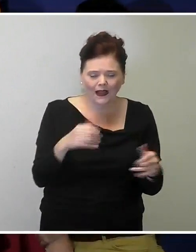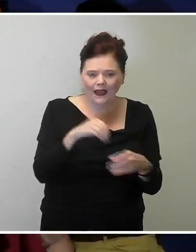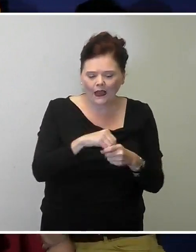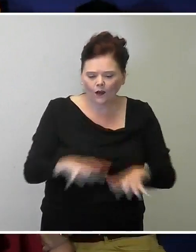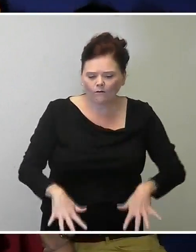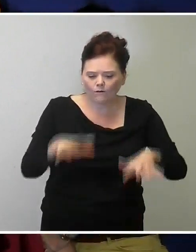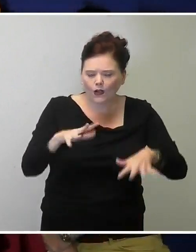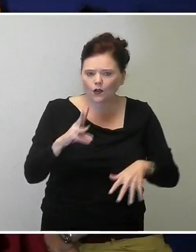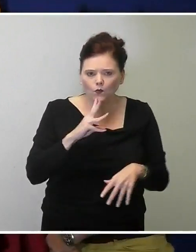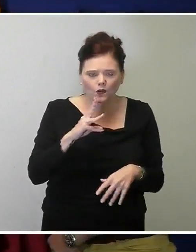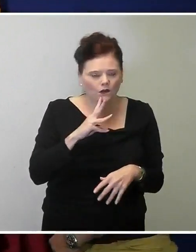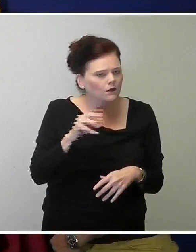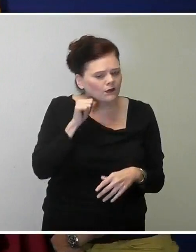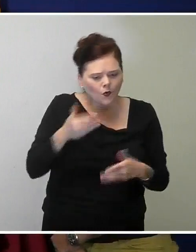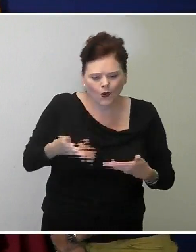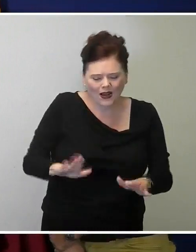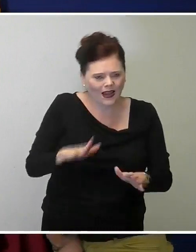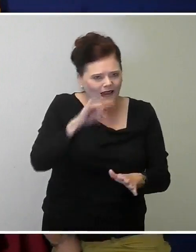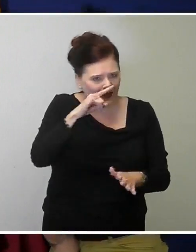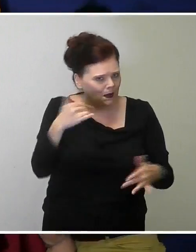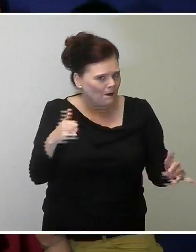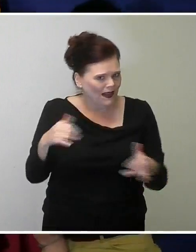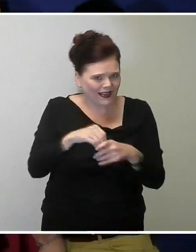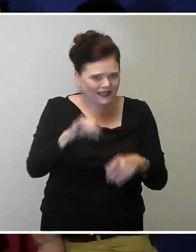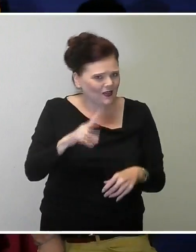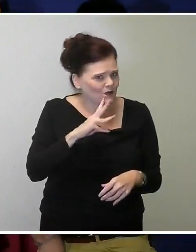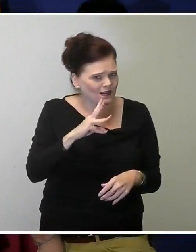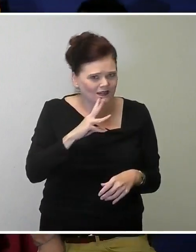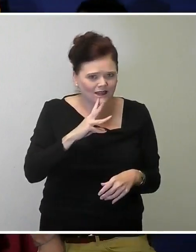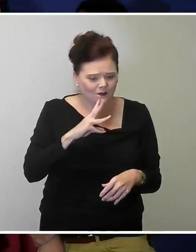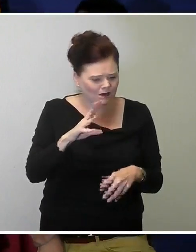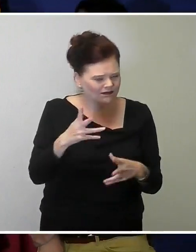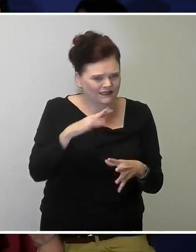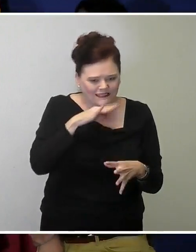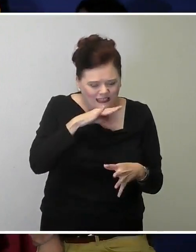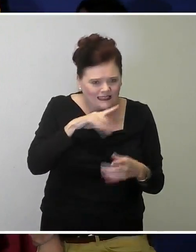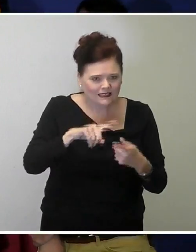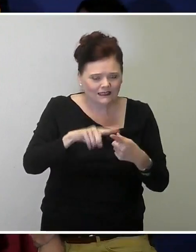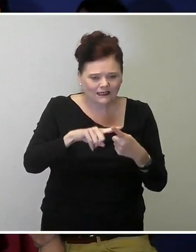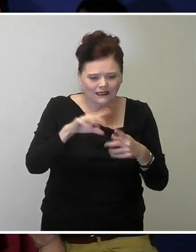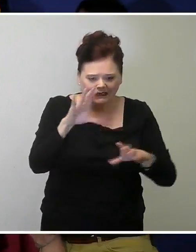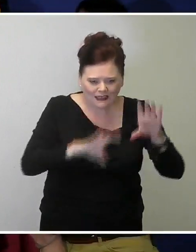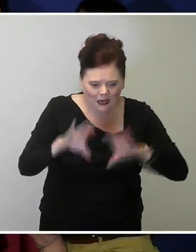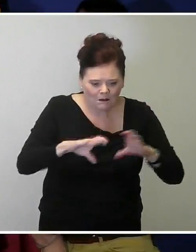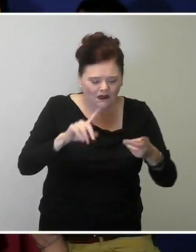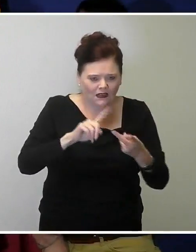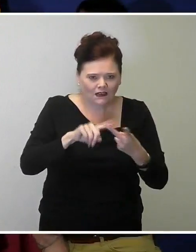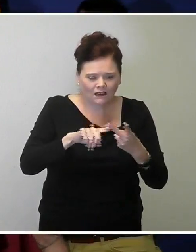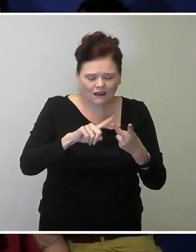IN ADDITION, CHILDREN PLAYING IN FLOOD WATERS. WE HAVE LOCALIZED FLOODING IN MISSISSIPPI.